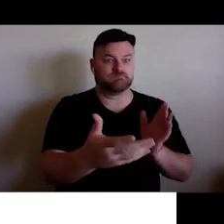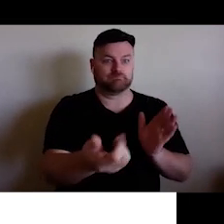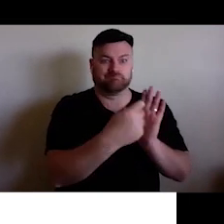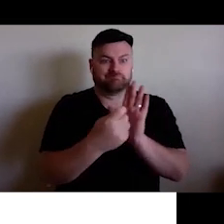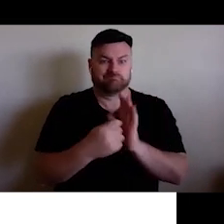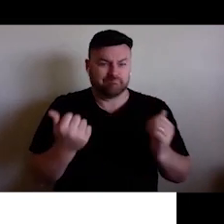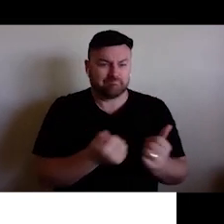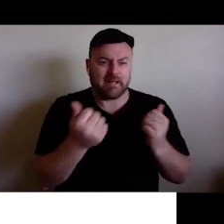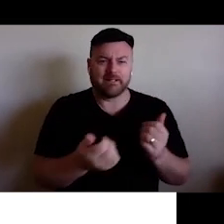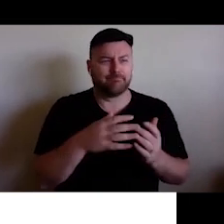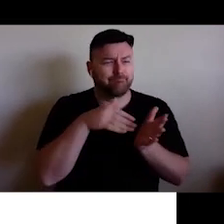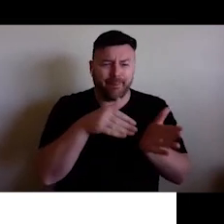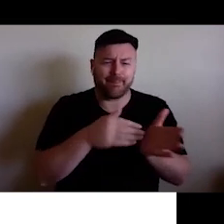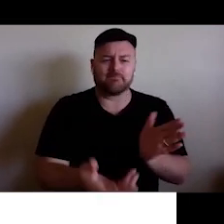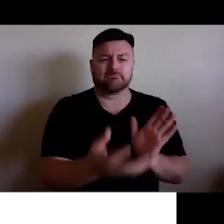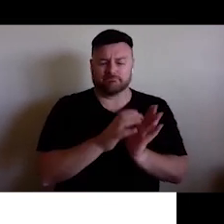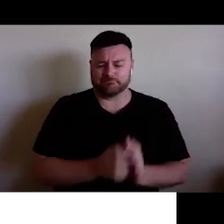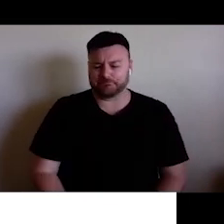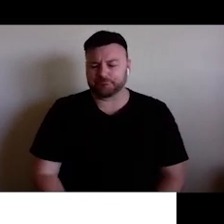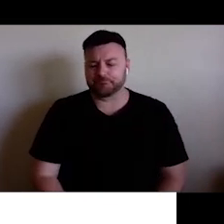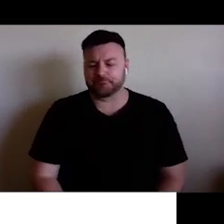Nicholas Lovell in his book called The Curve. And it's fascinating,